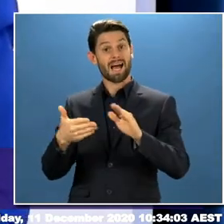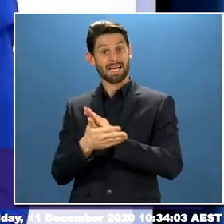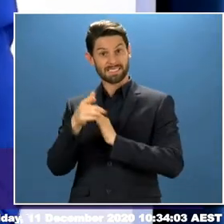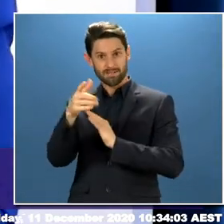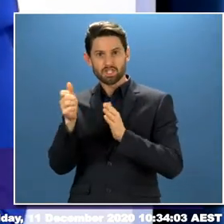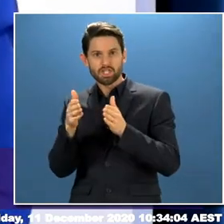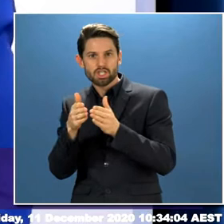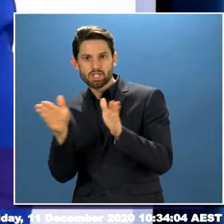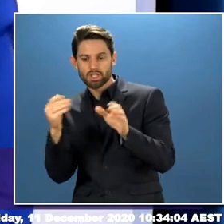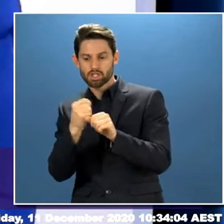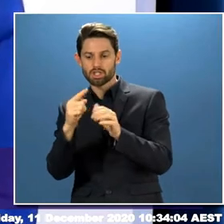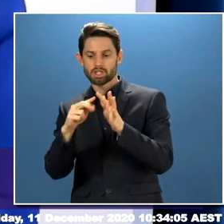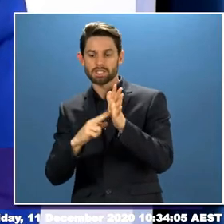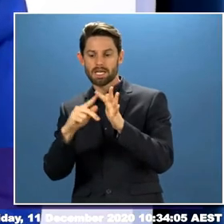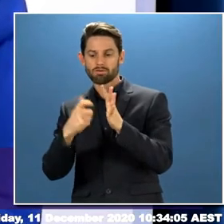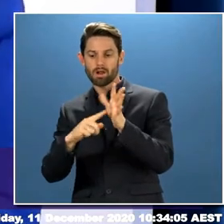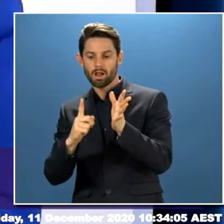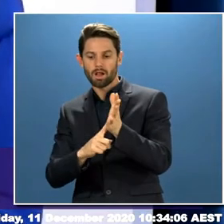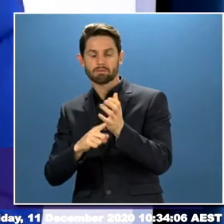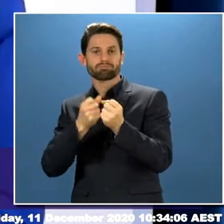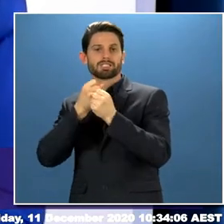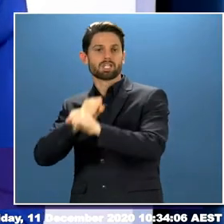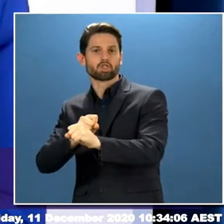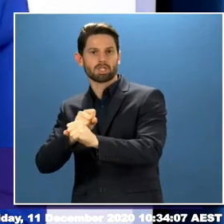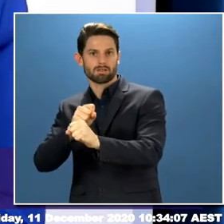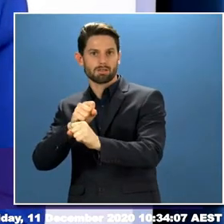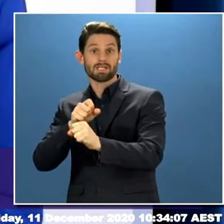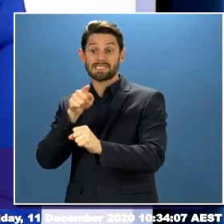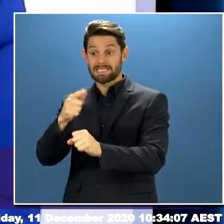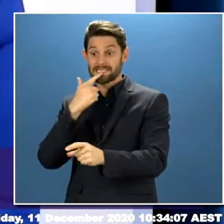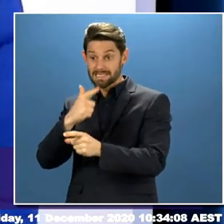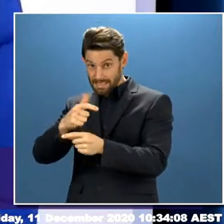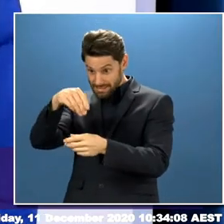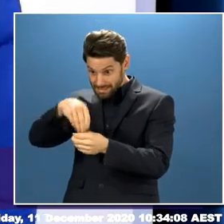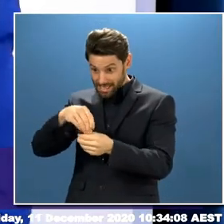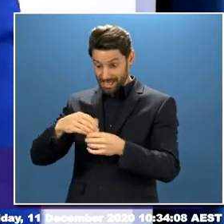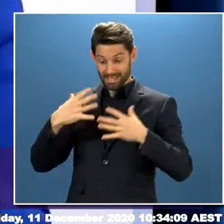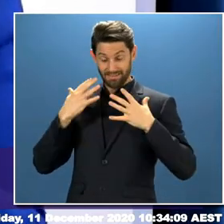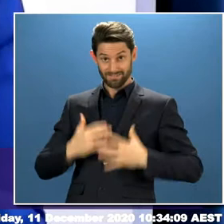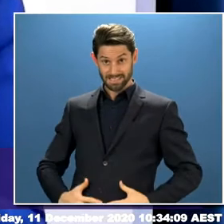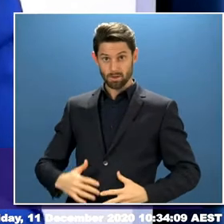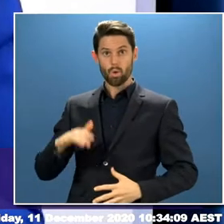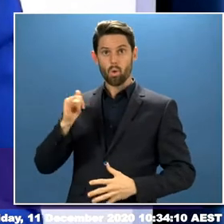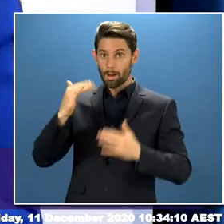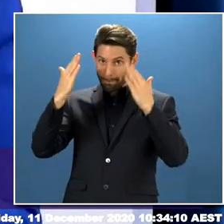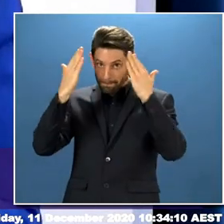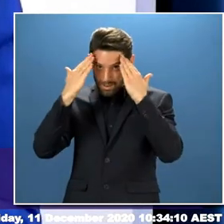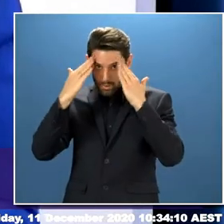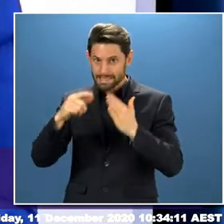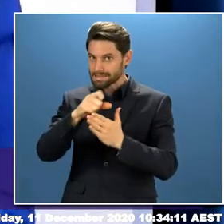And that has a provision that specifically identifies physical or mental disability, but not other disabilities.